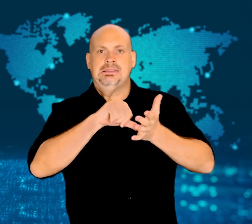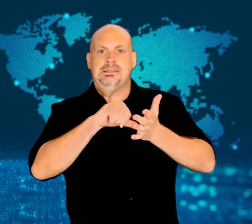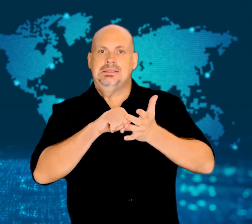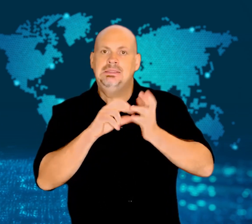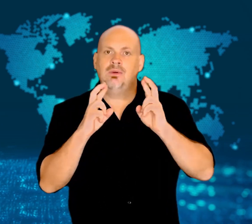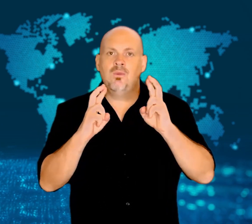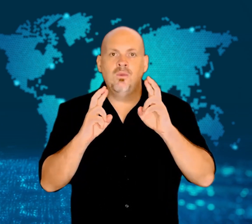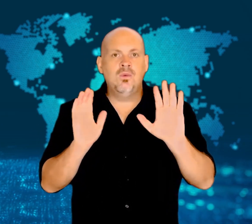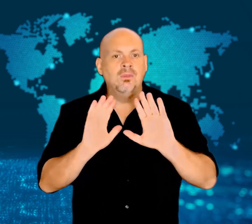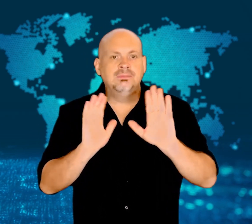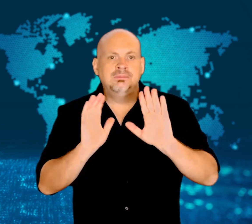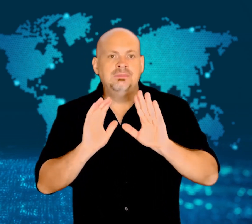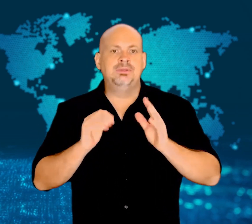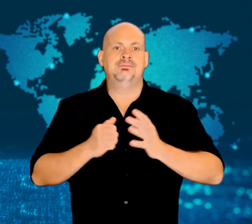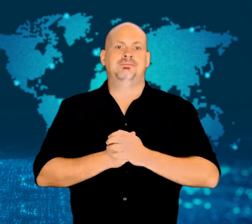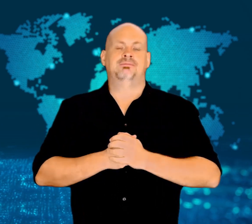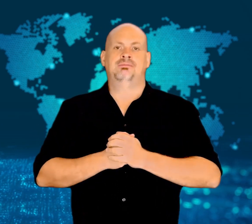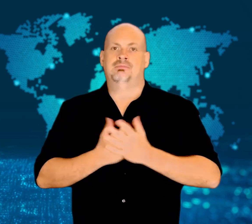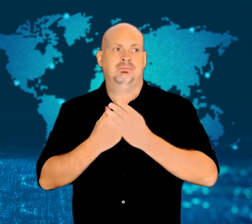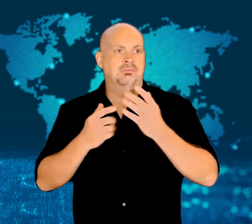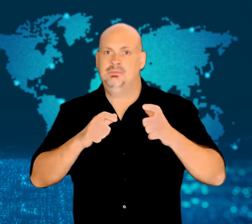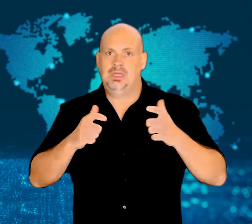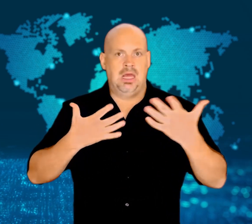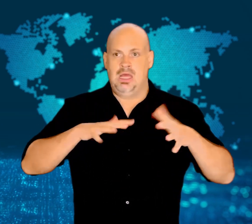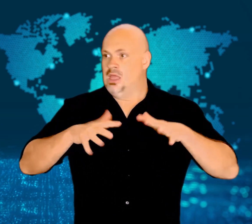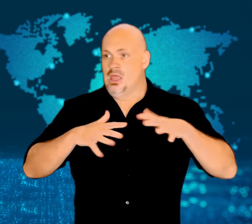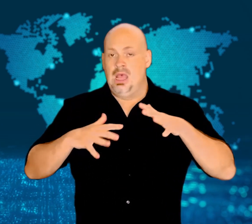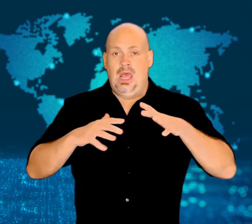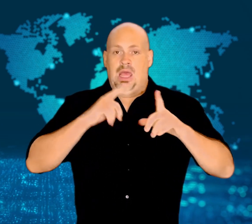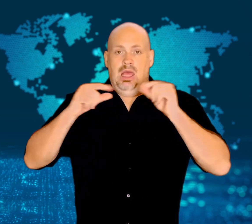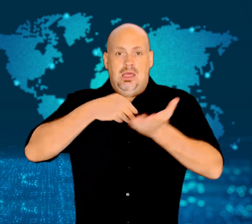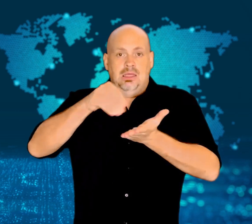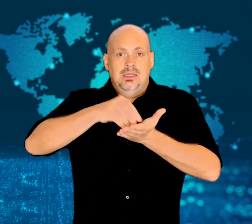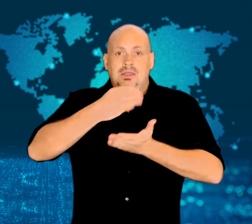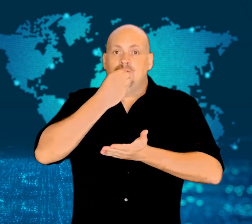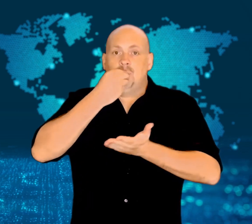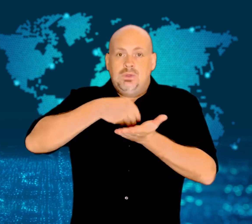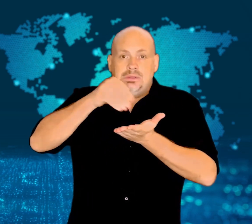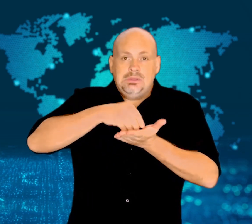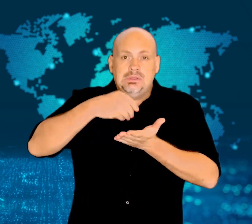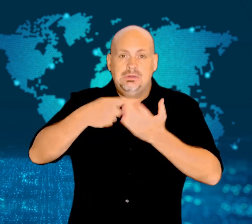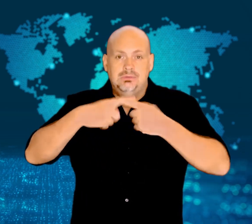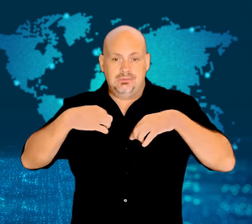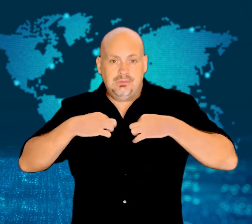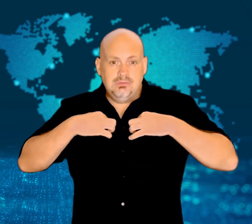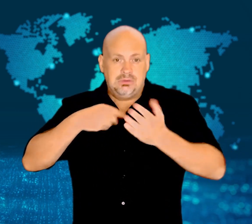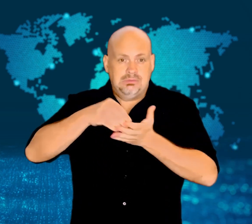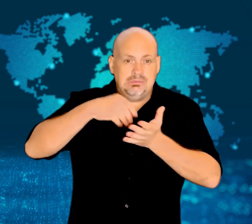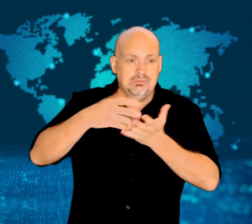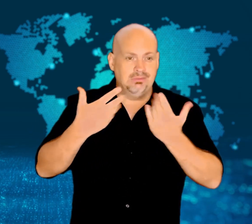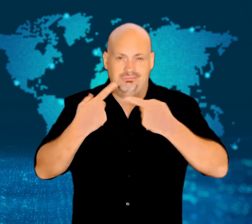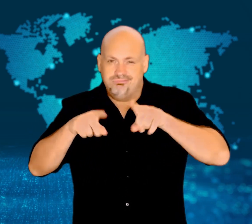People have begun to panic shop and hoard groceries